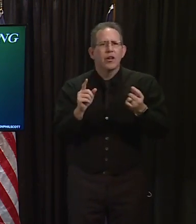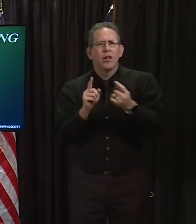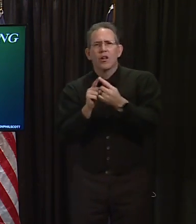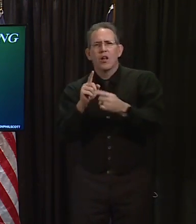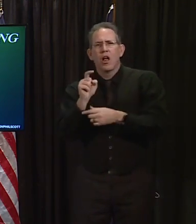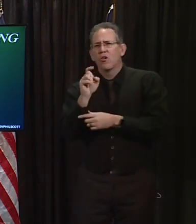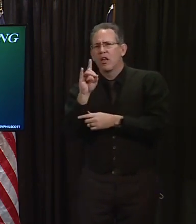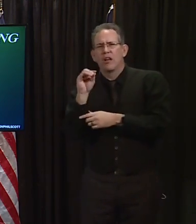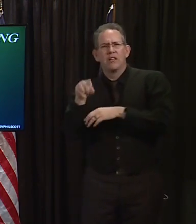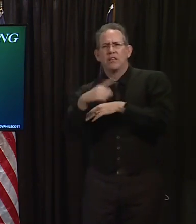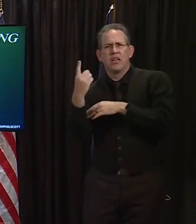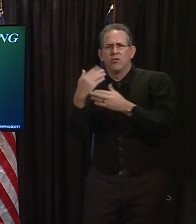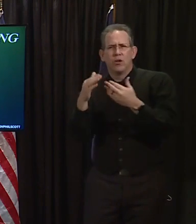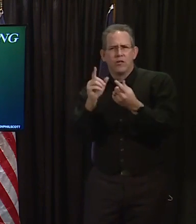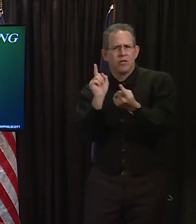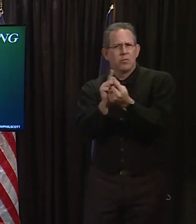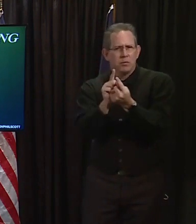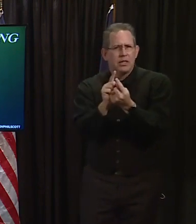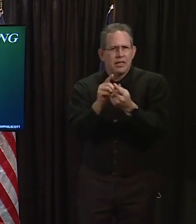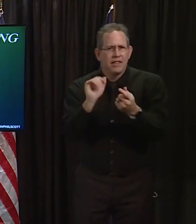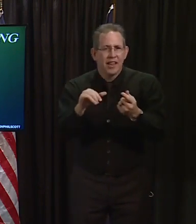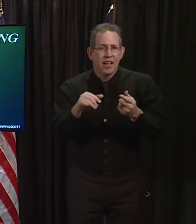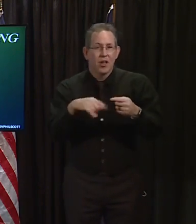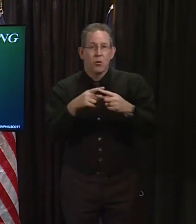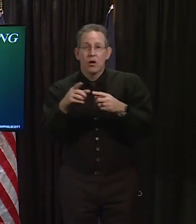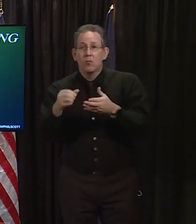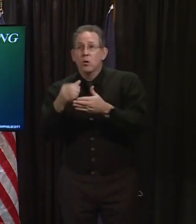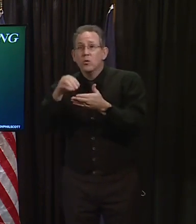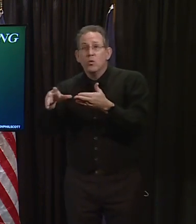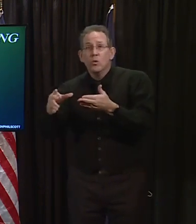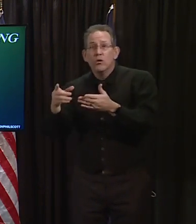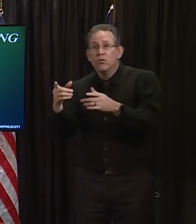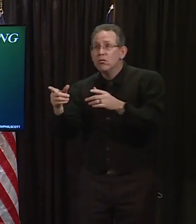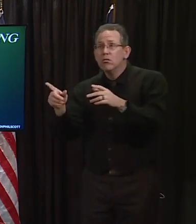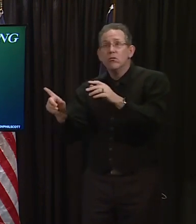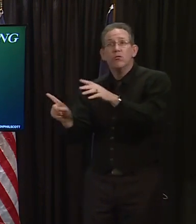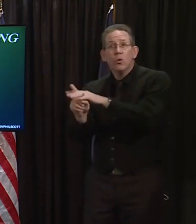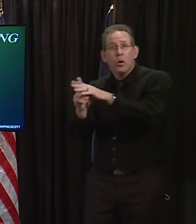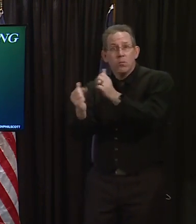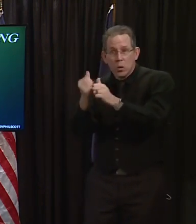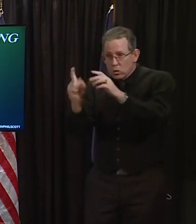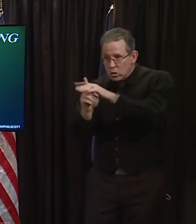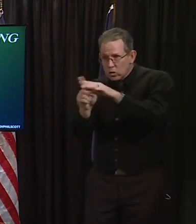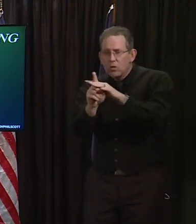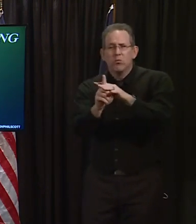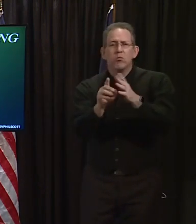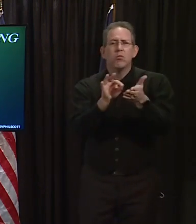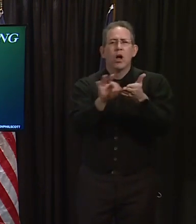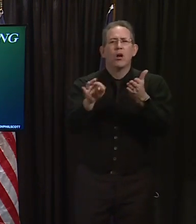majority of its students are present. For school instruction going remote does not count as a session day.